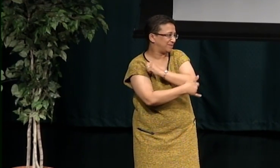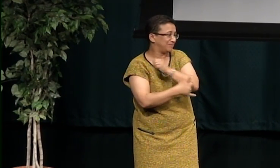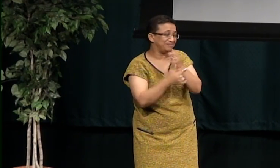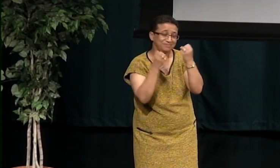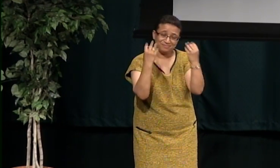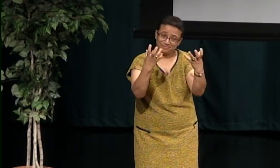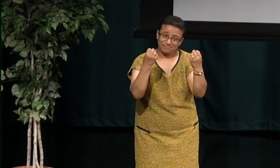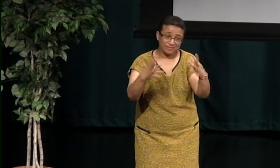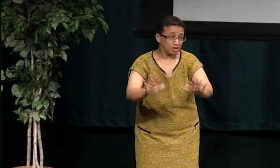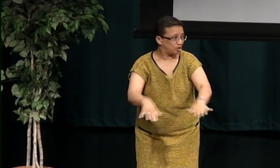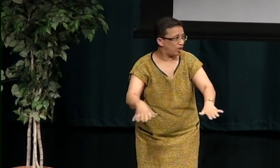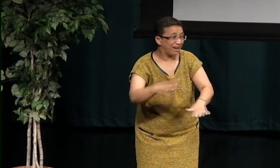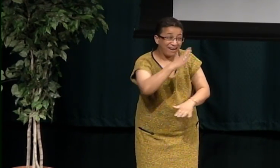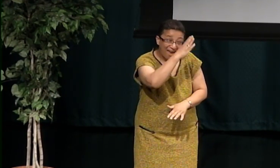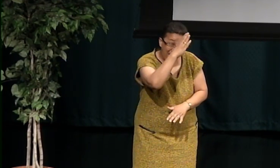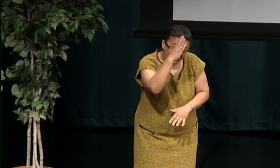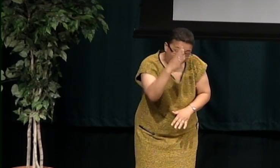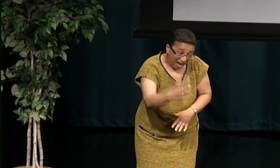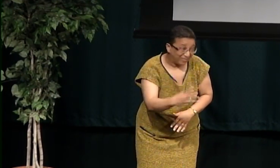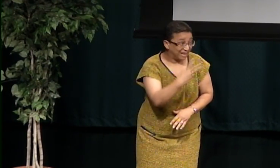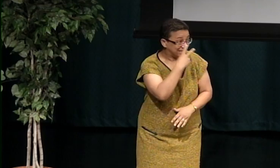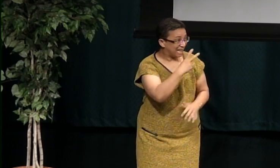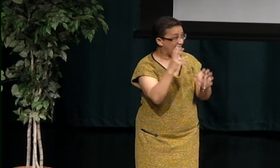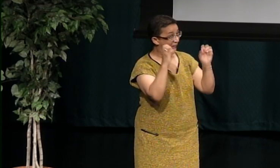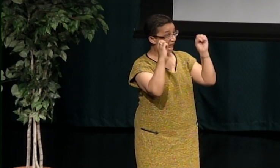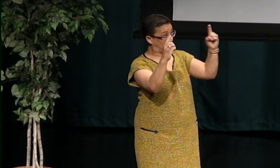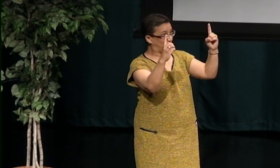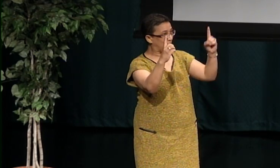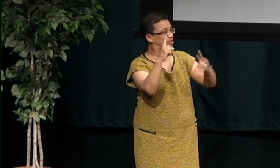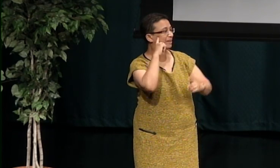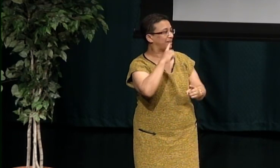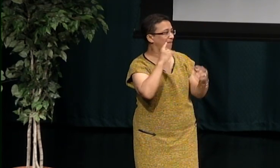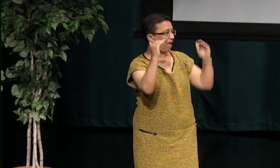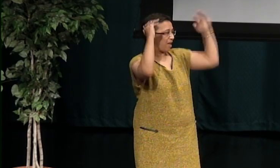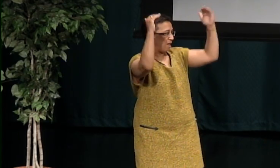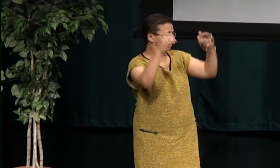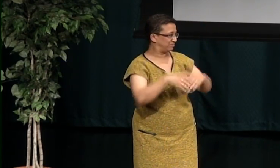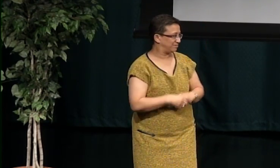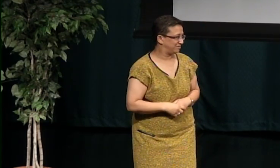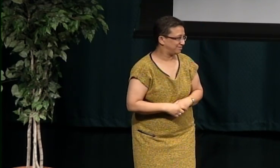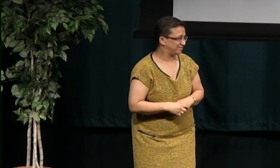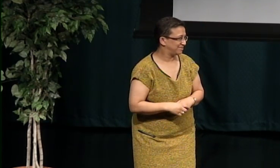to yet more opportunities to visit other countries.